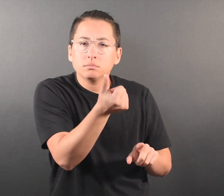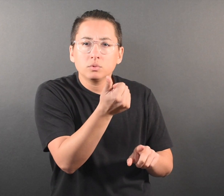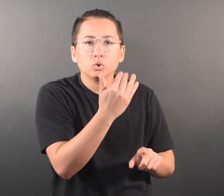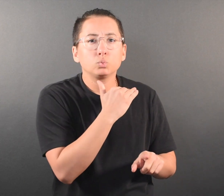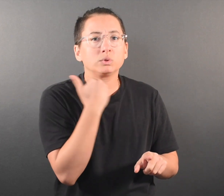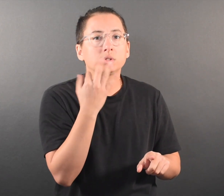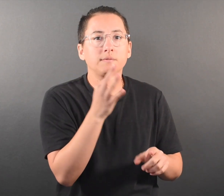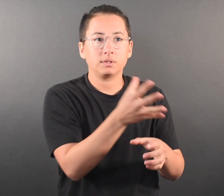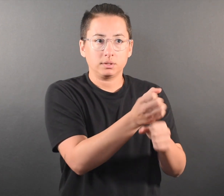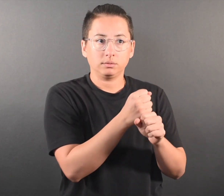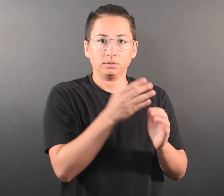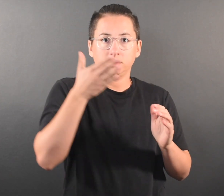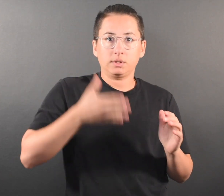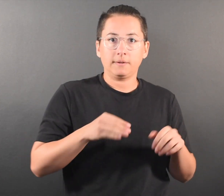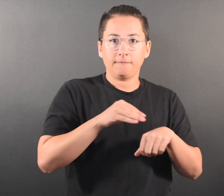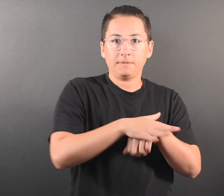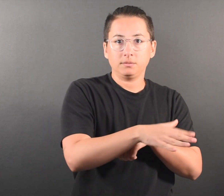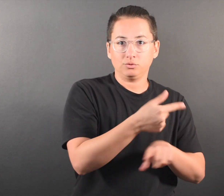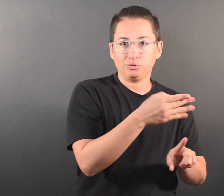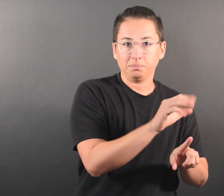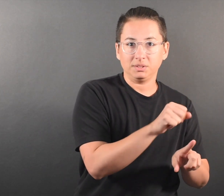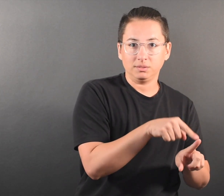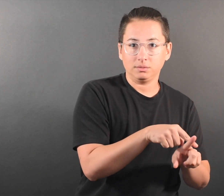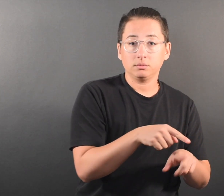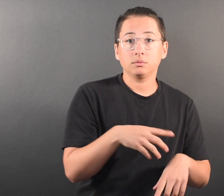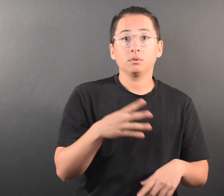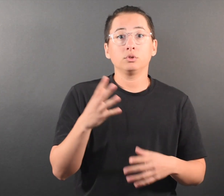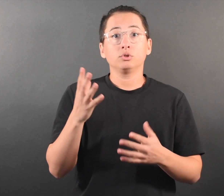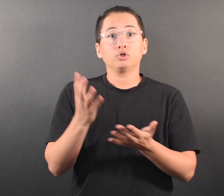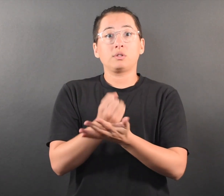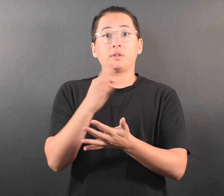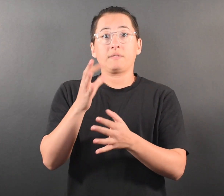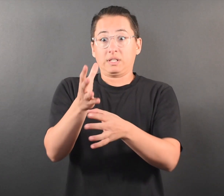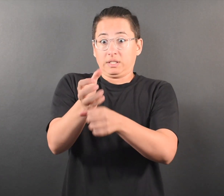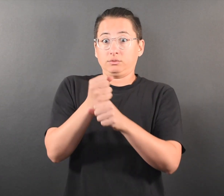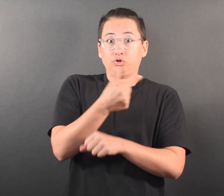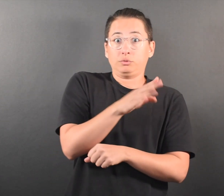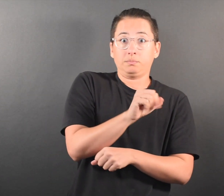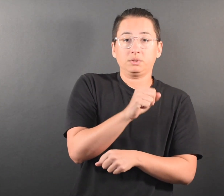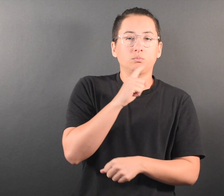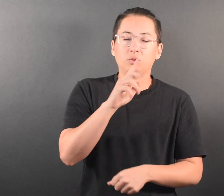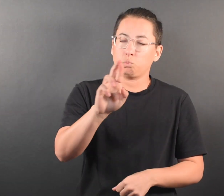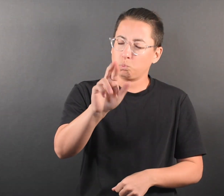the slight risk of this side effect and the chance of having this occur is very rare.